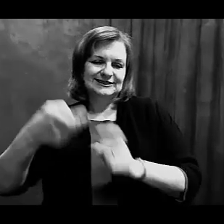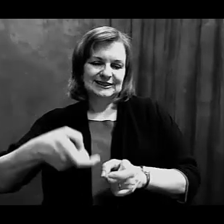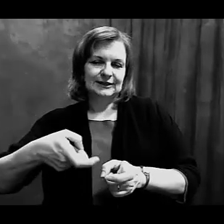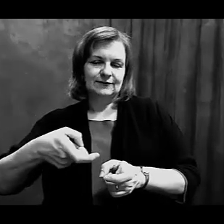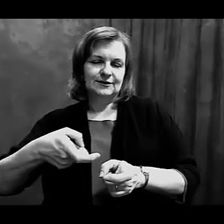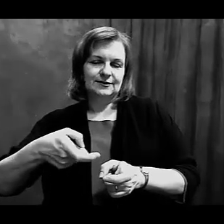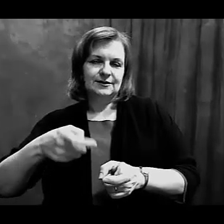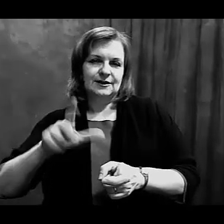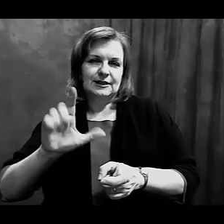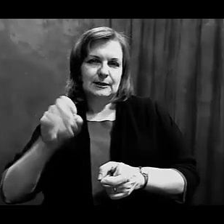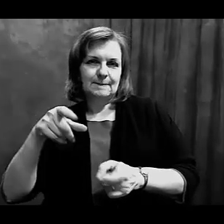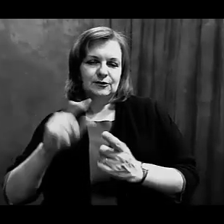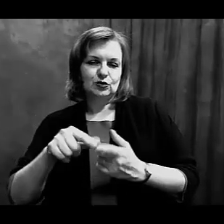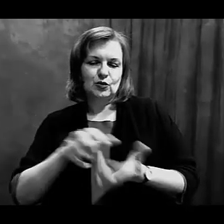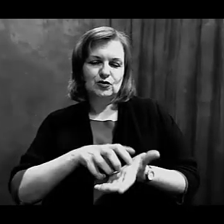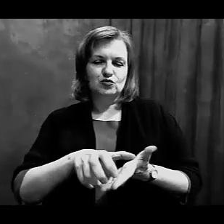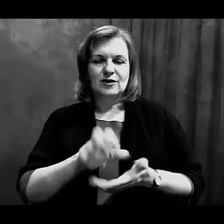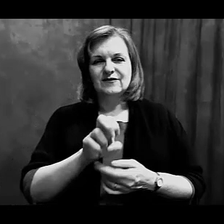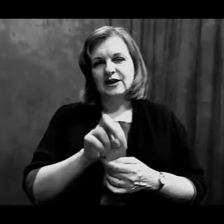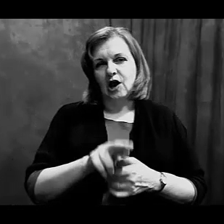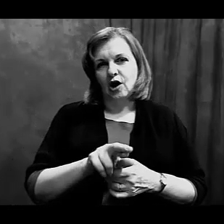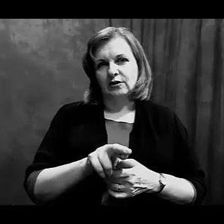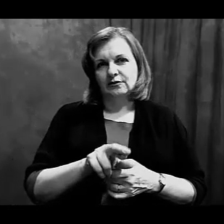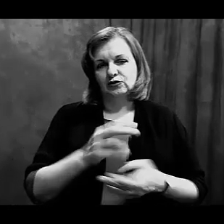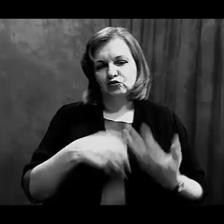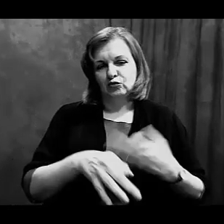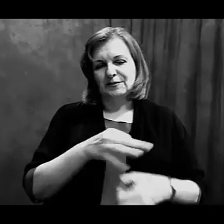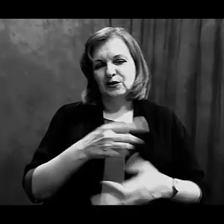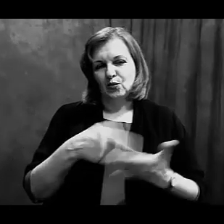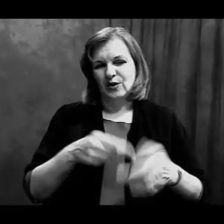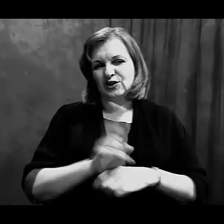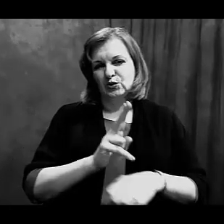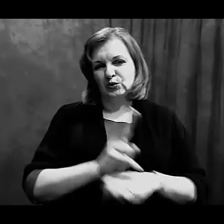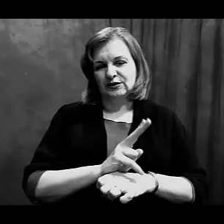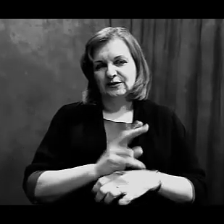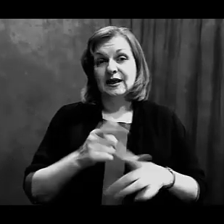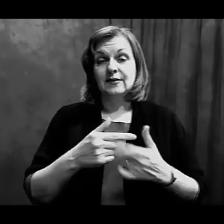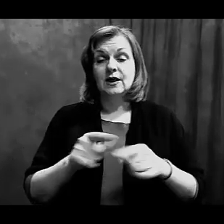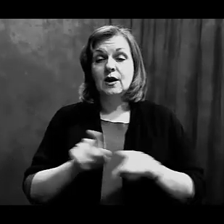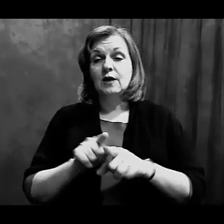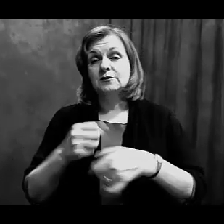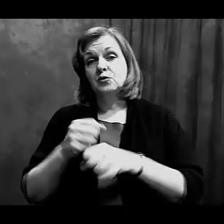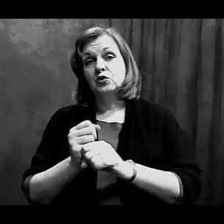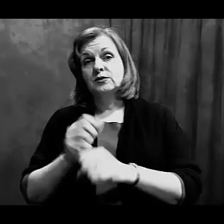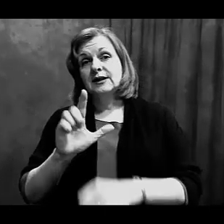to replace the ones used by the rough ER and producing lipids for the rest of